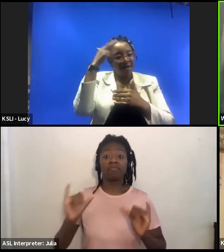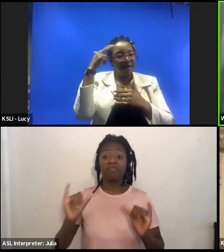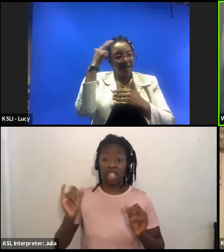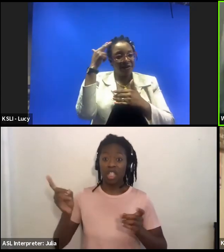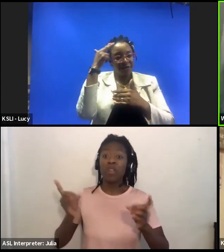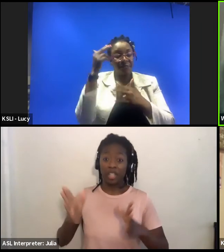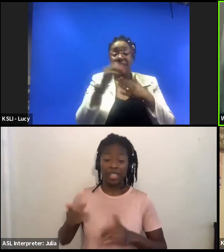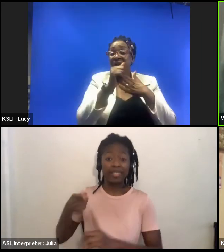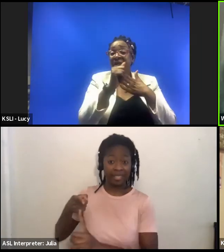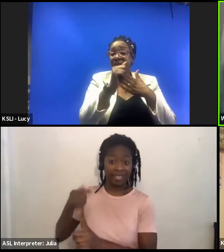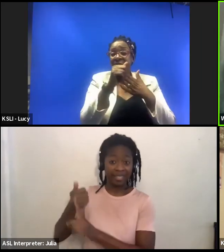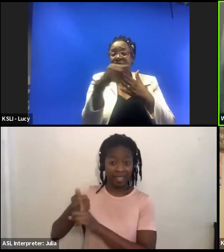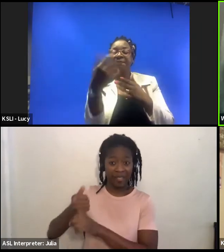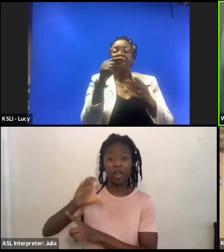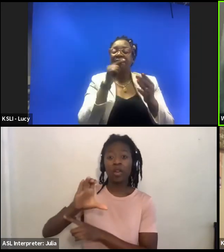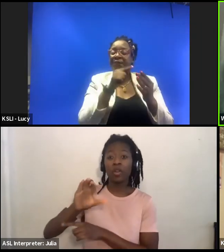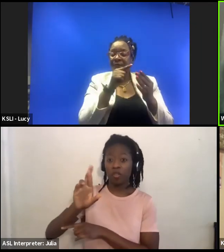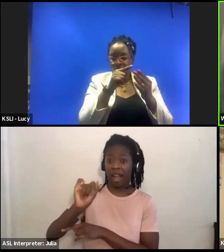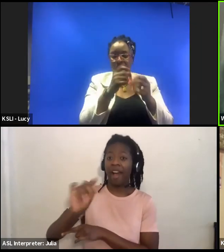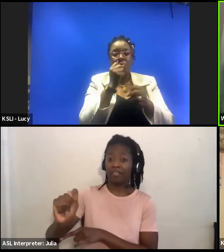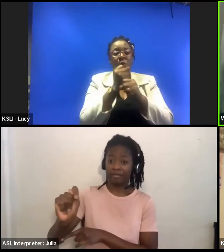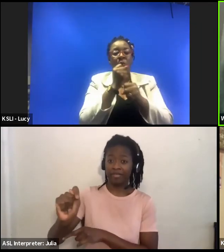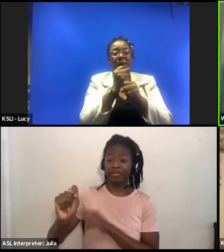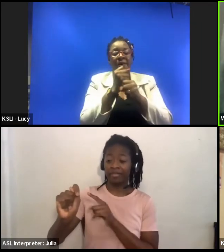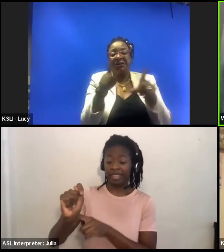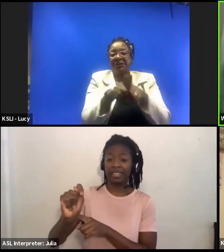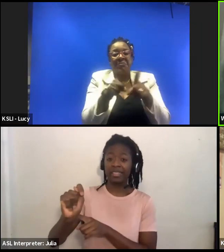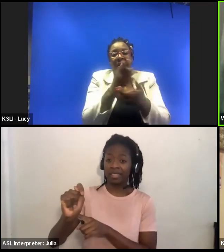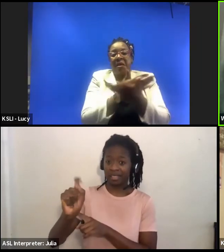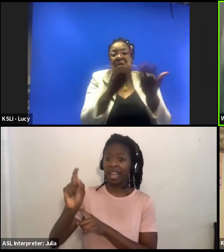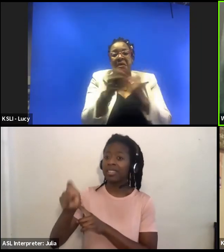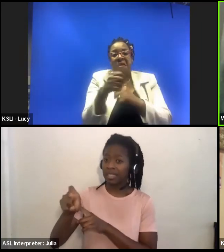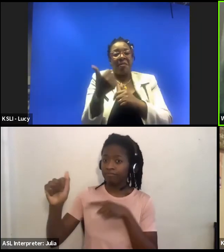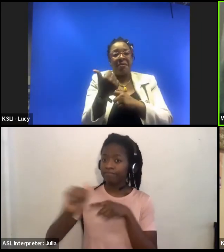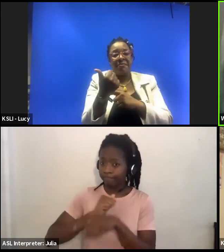that needs work like any other. And I just fell in love.